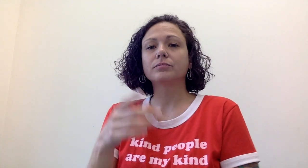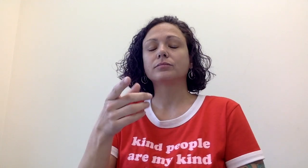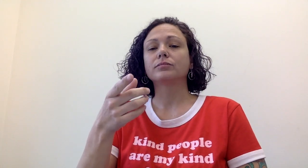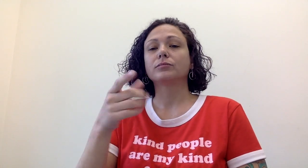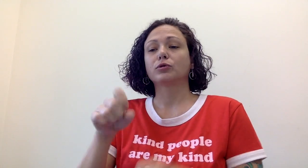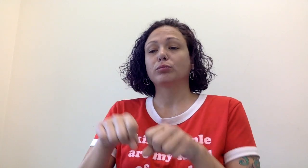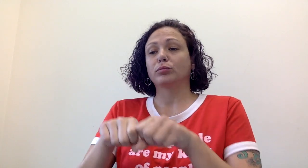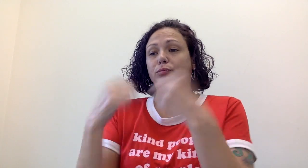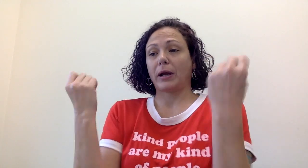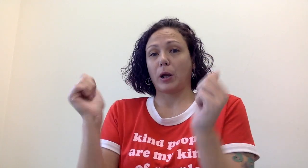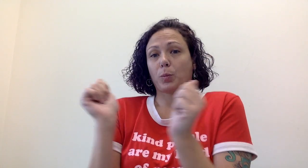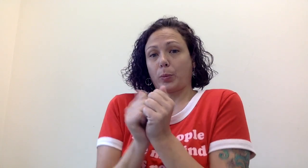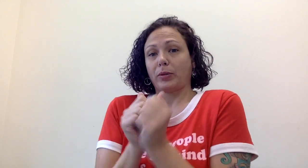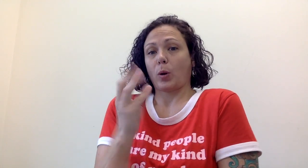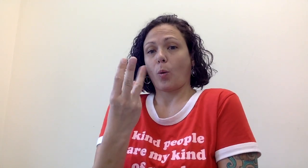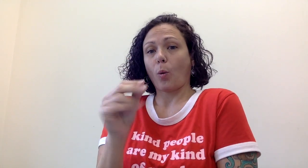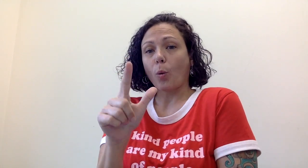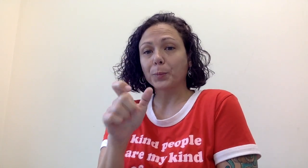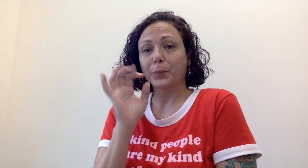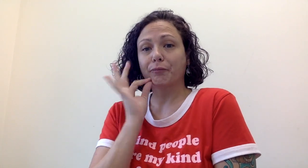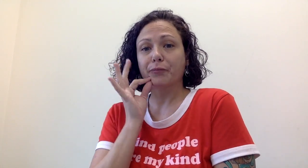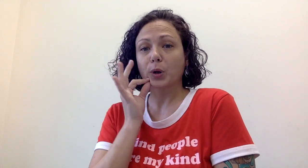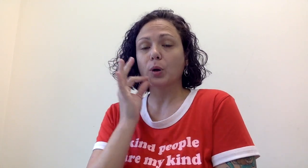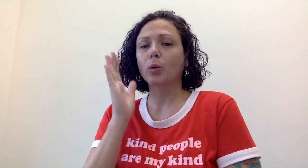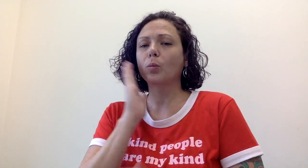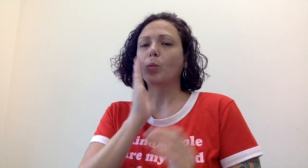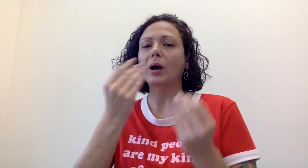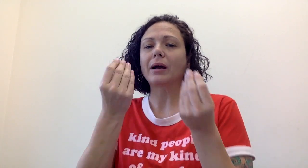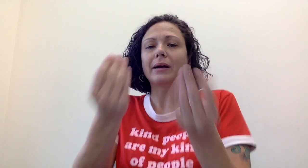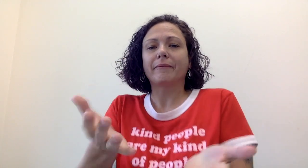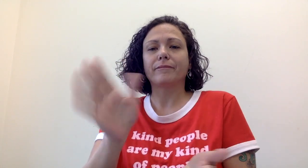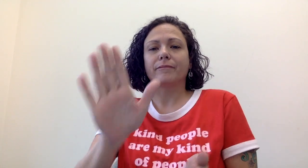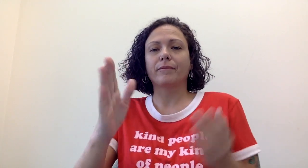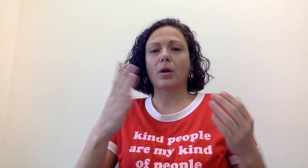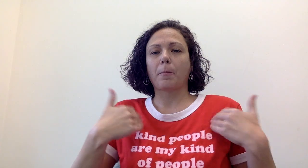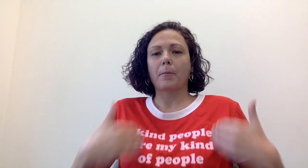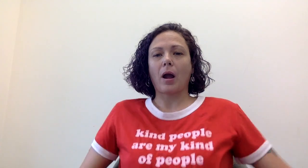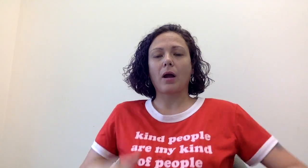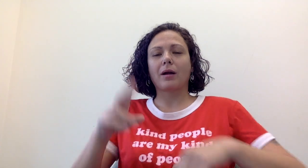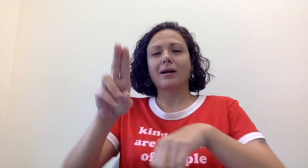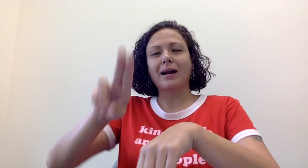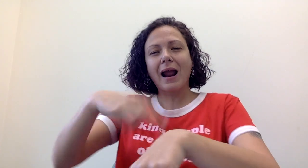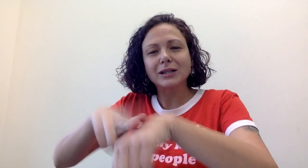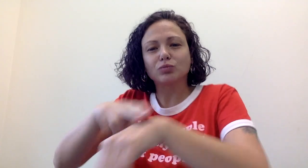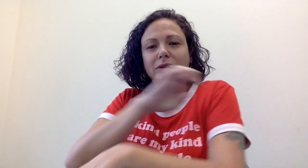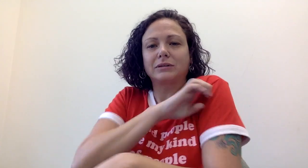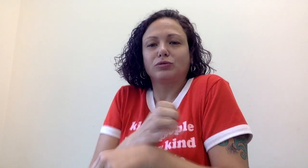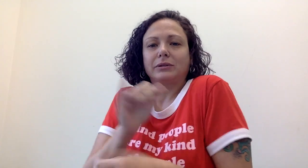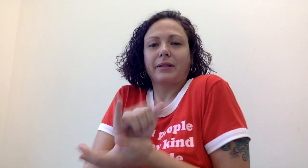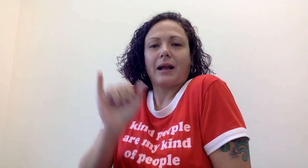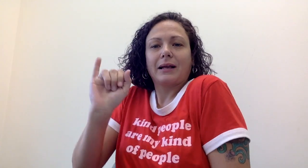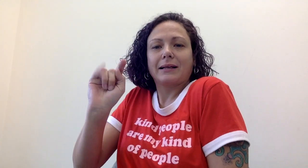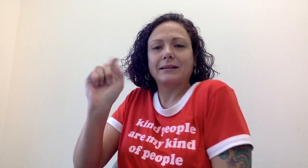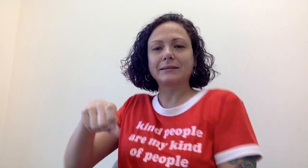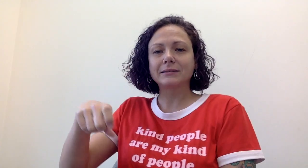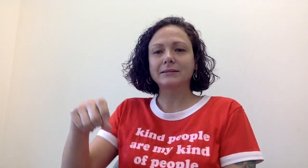When you break the fast with a whole fruit, it will give your body the natural energy that it needs.